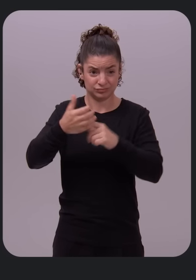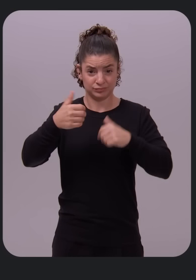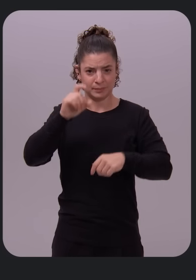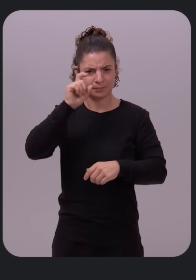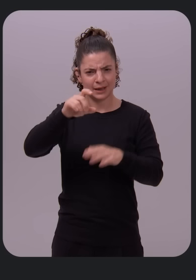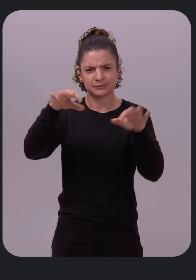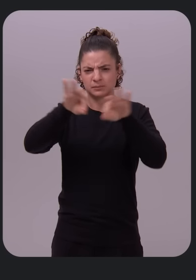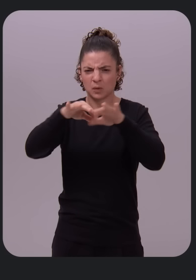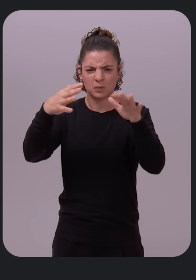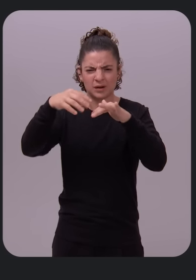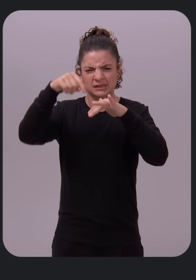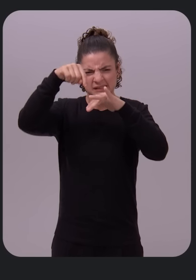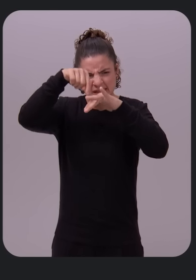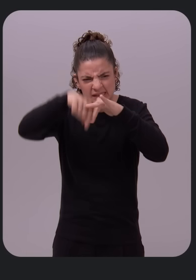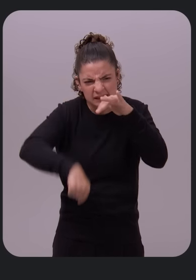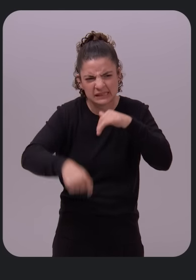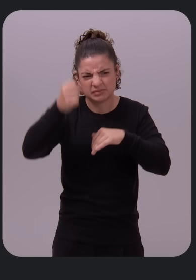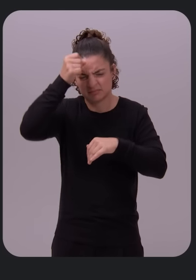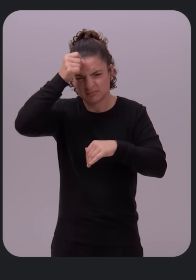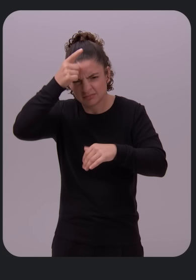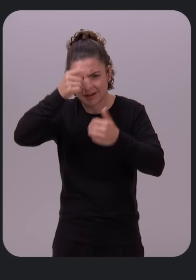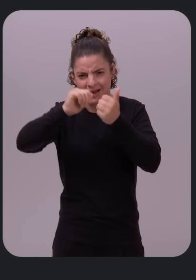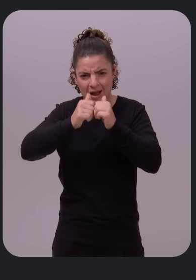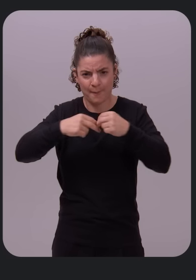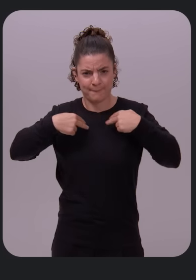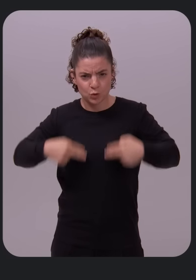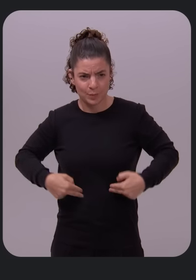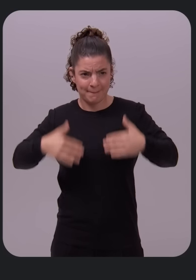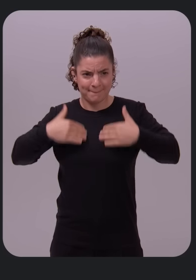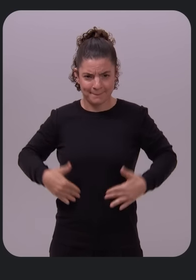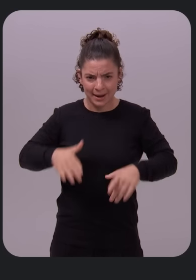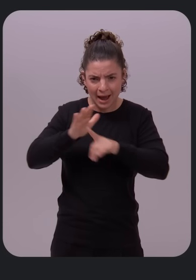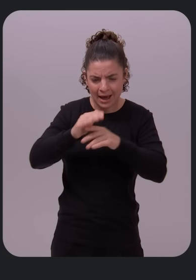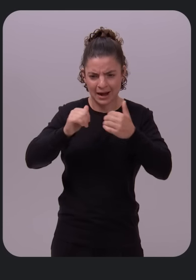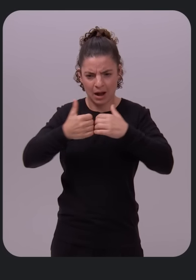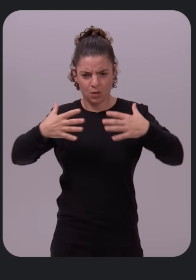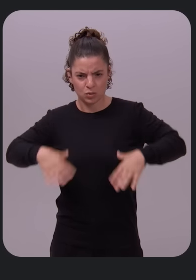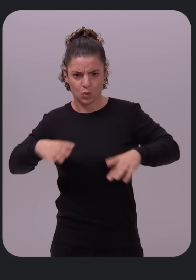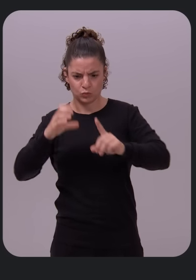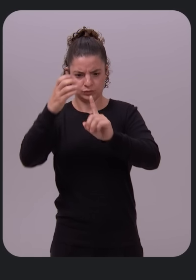we need a deep understanding of the human body and how clothing looks on it.